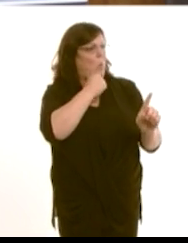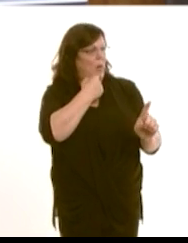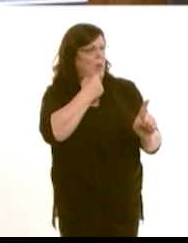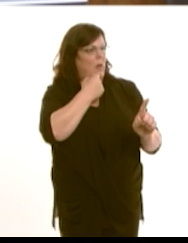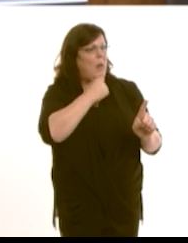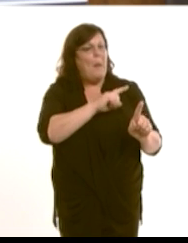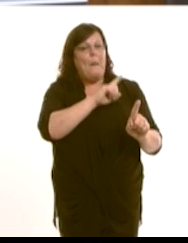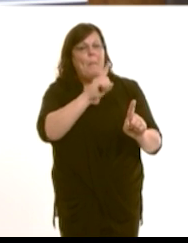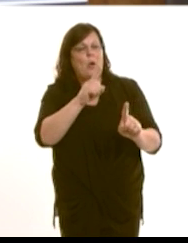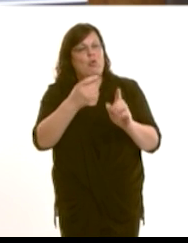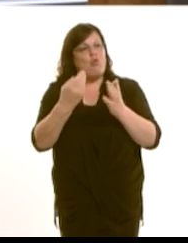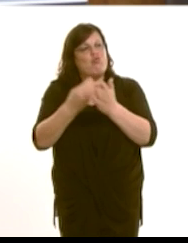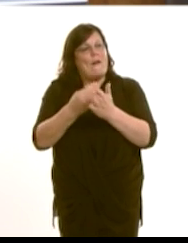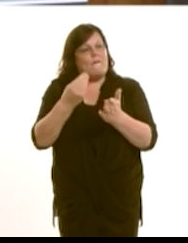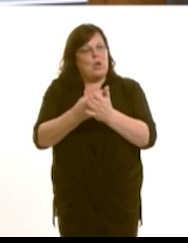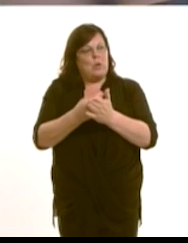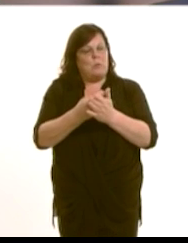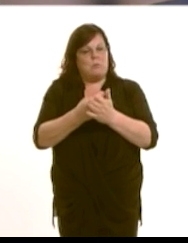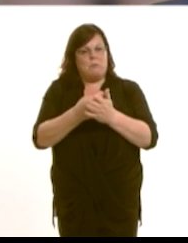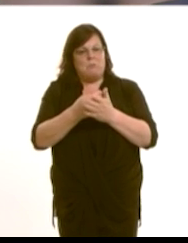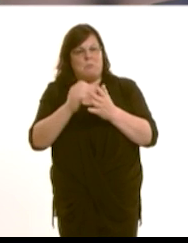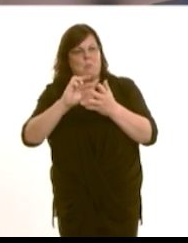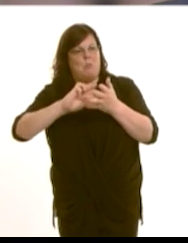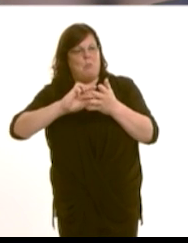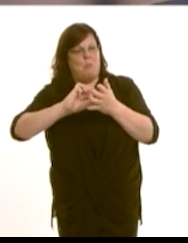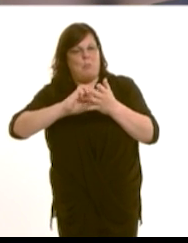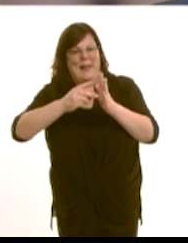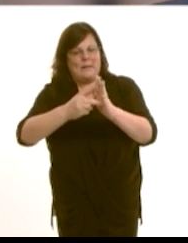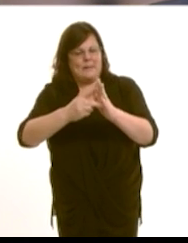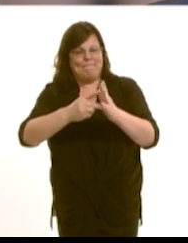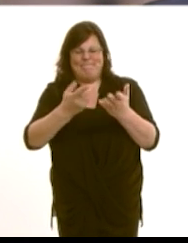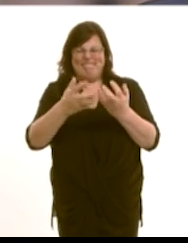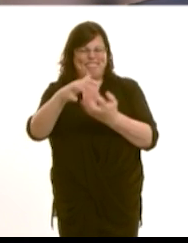But as regards the revenue programmes and schemes, itís a much more complicated pictures